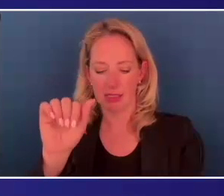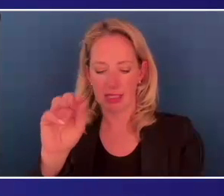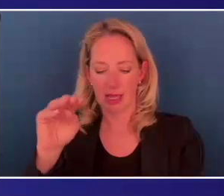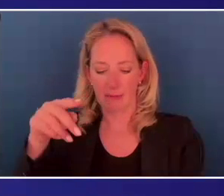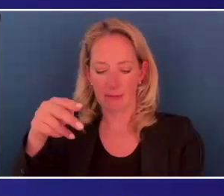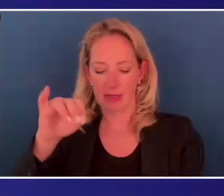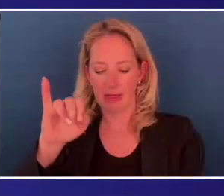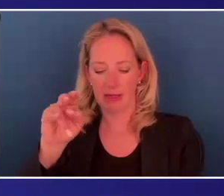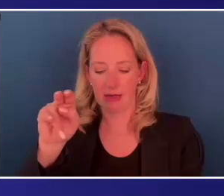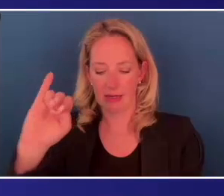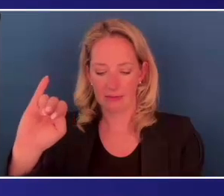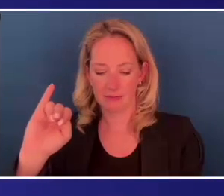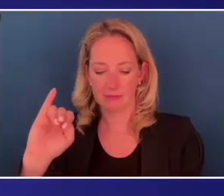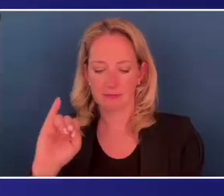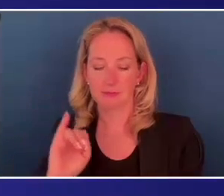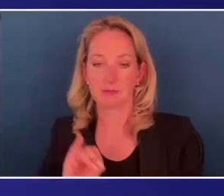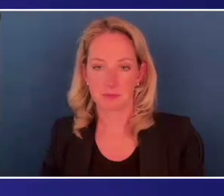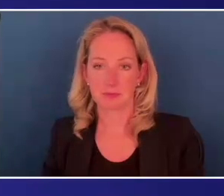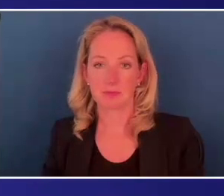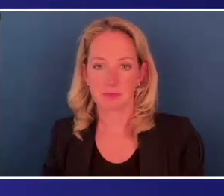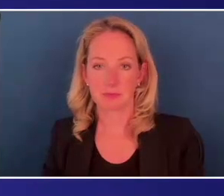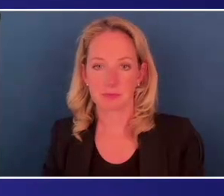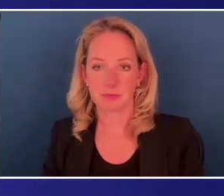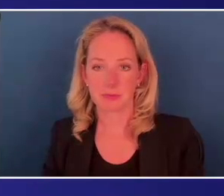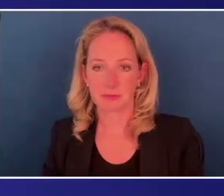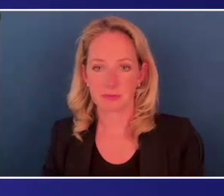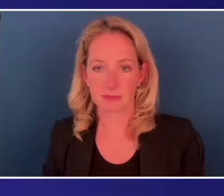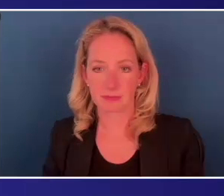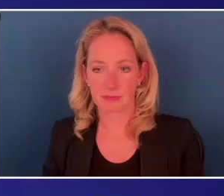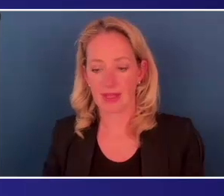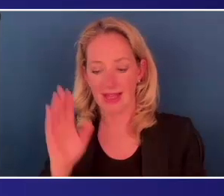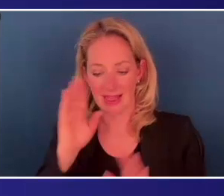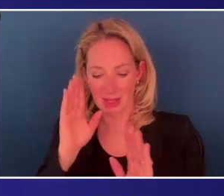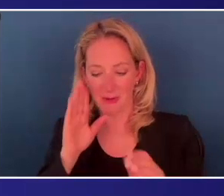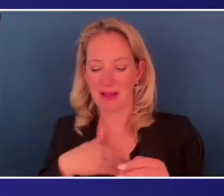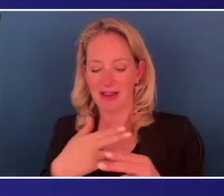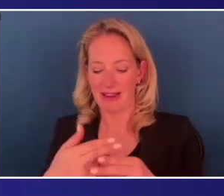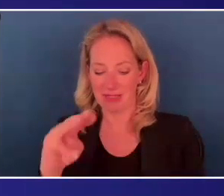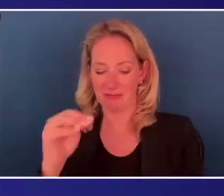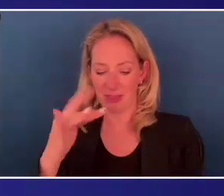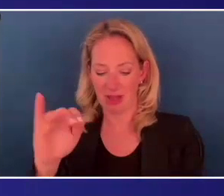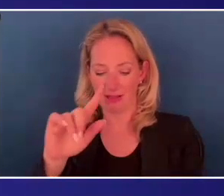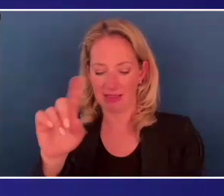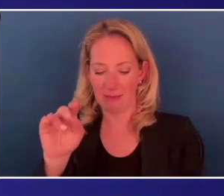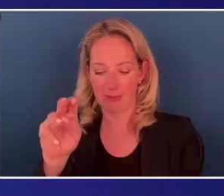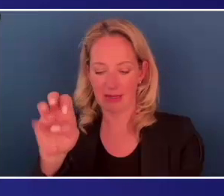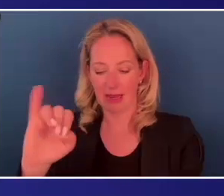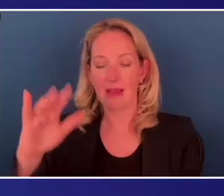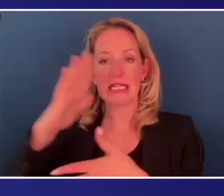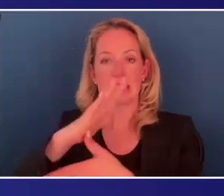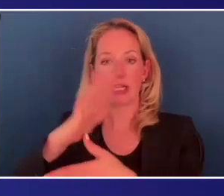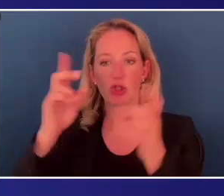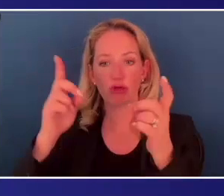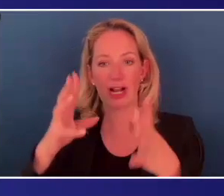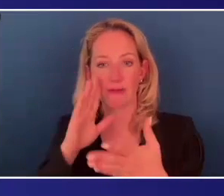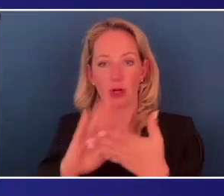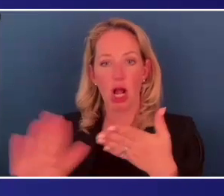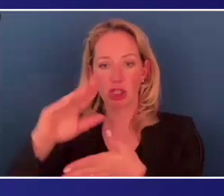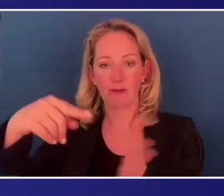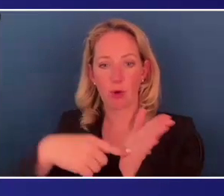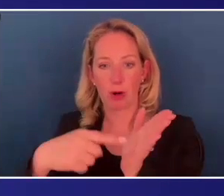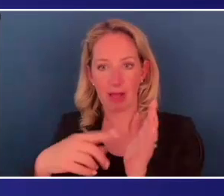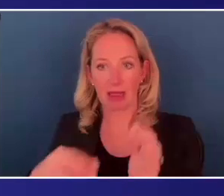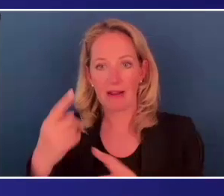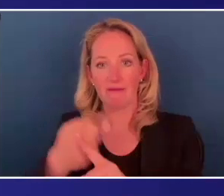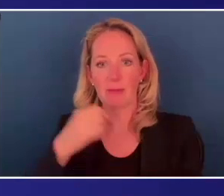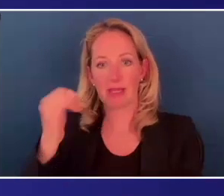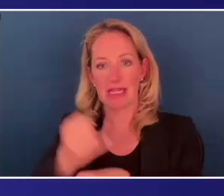Morning. My name is Michelle. I'm the senior director of college affordability at the Institute for College Access and Success.